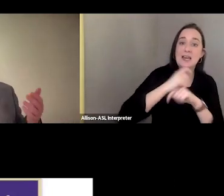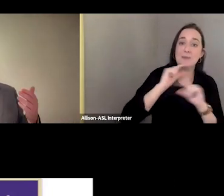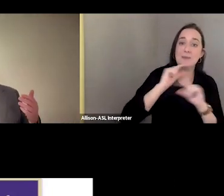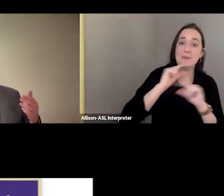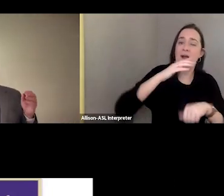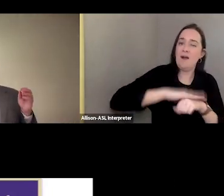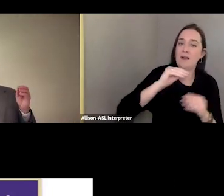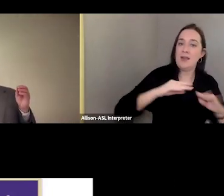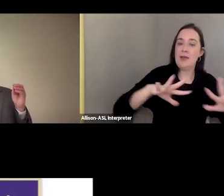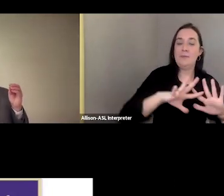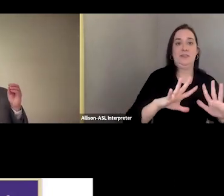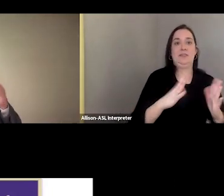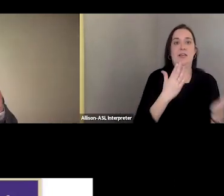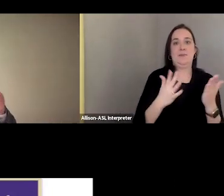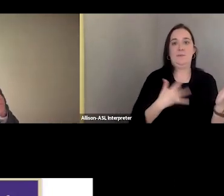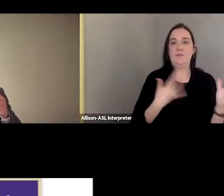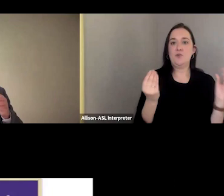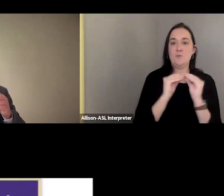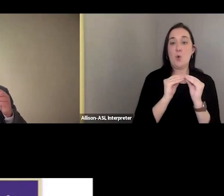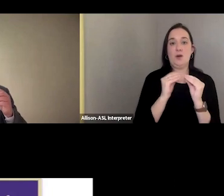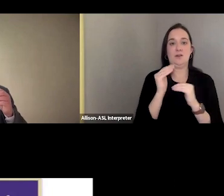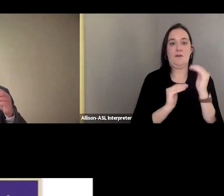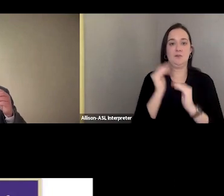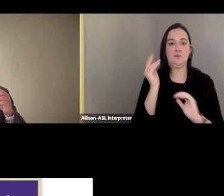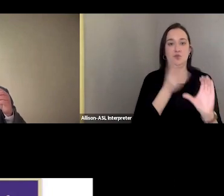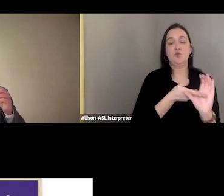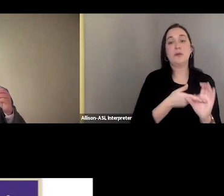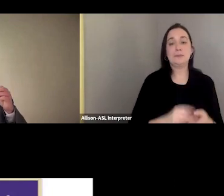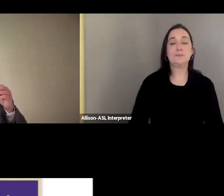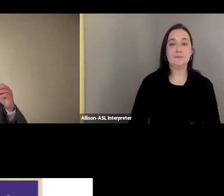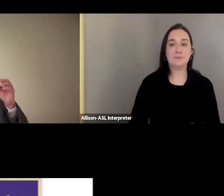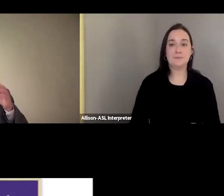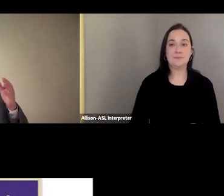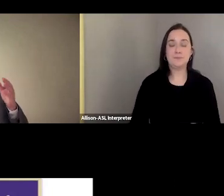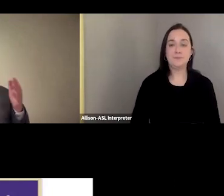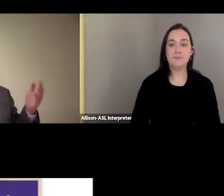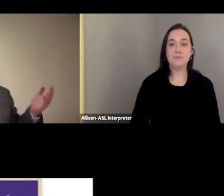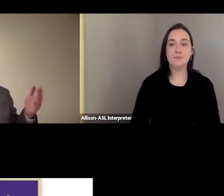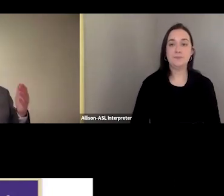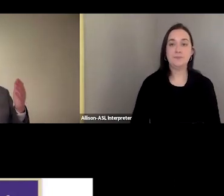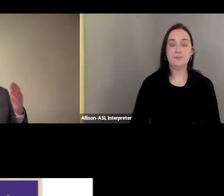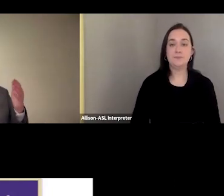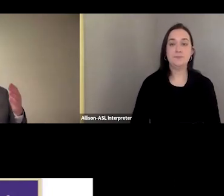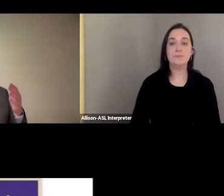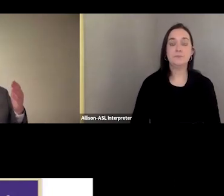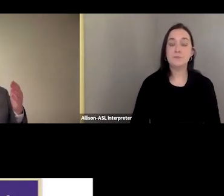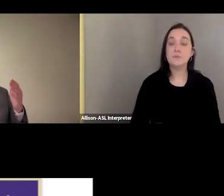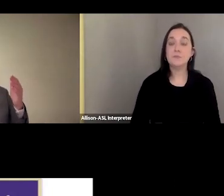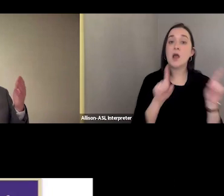And then finally, I'm going to make an argument that, that there are in lots of states, there are already existing